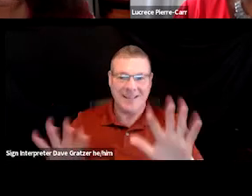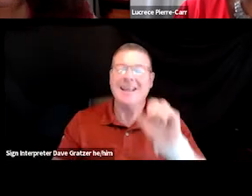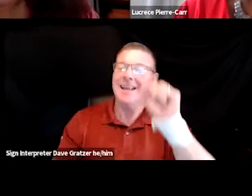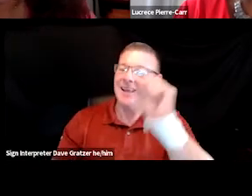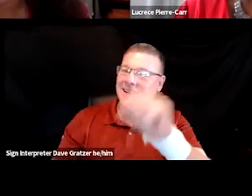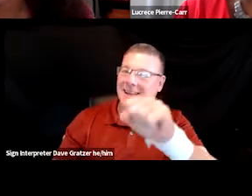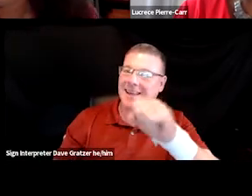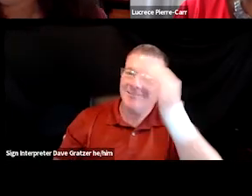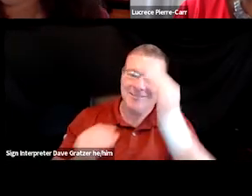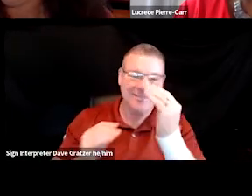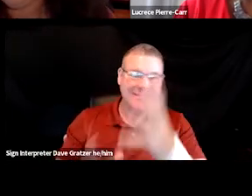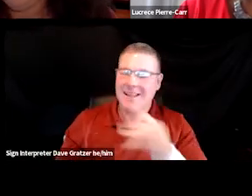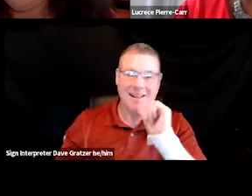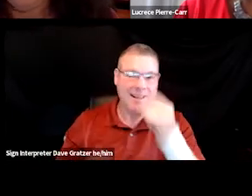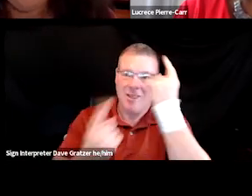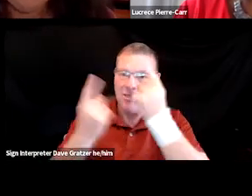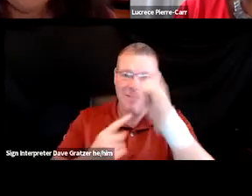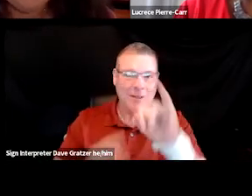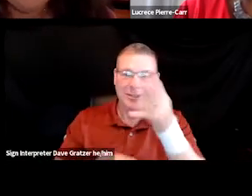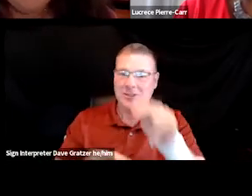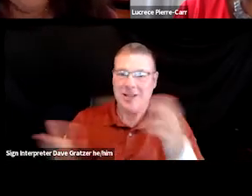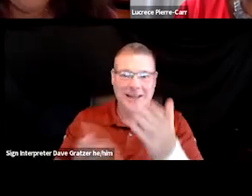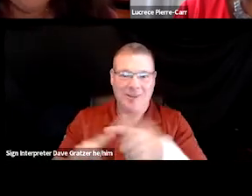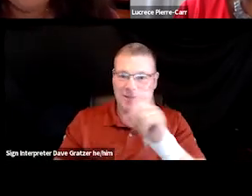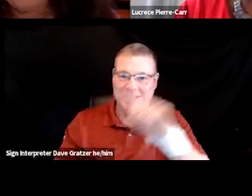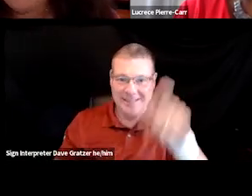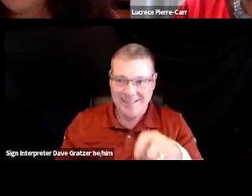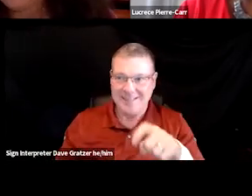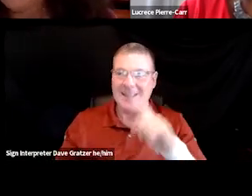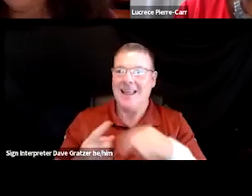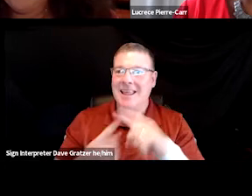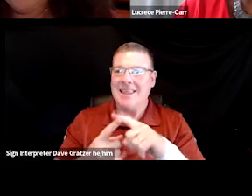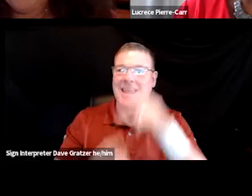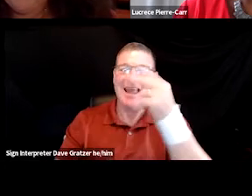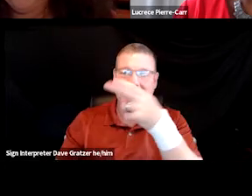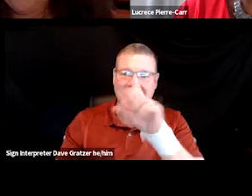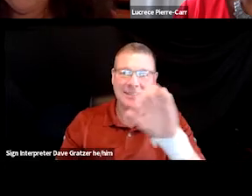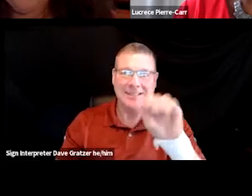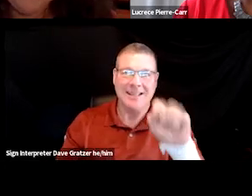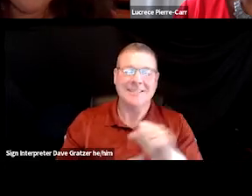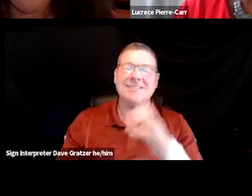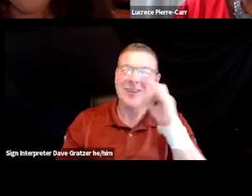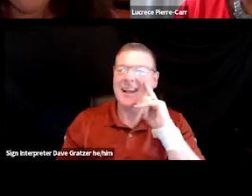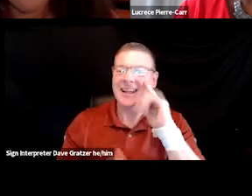I totally had not thought about John being here from Texas and then having HHSC in so, you know, I think that that's fair.